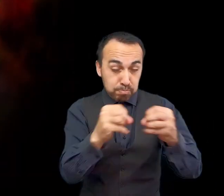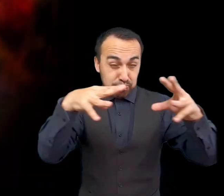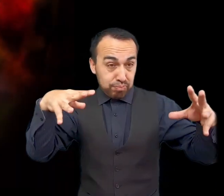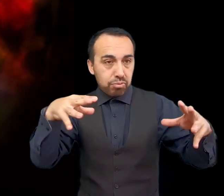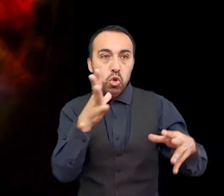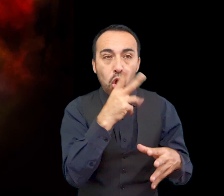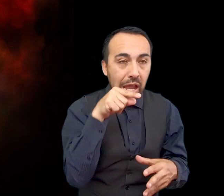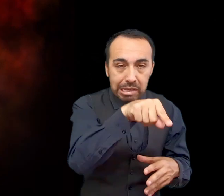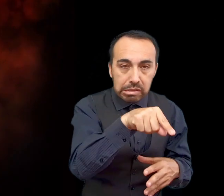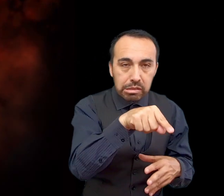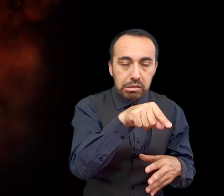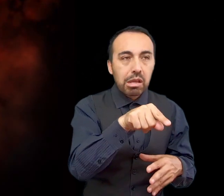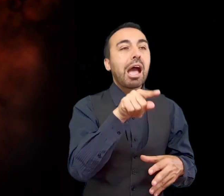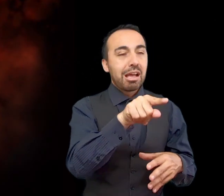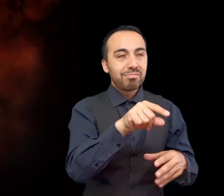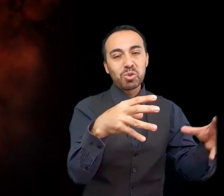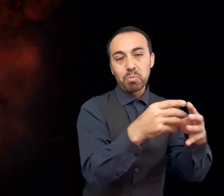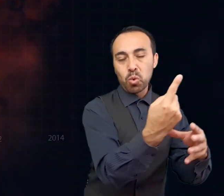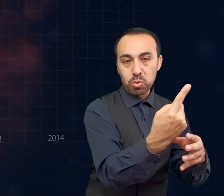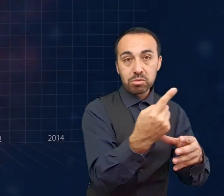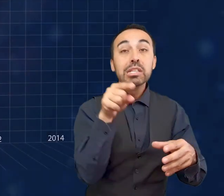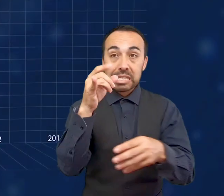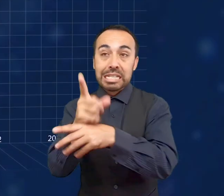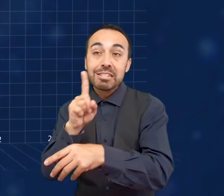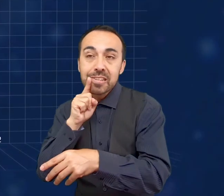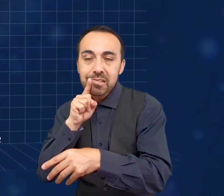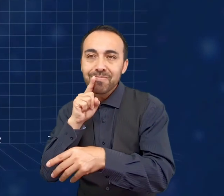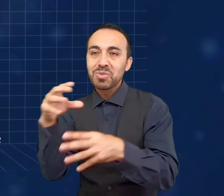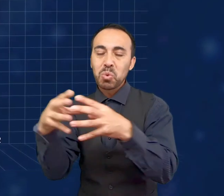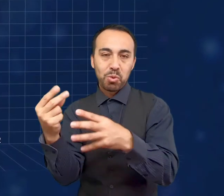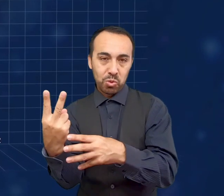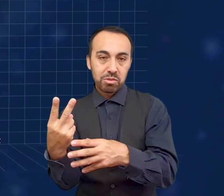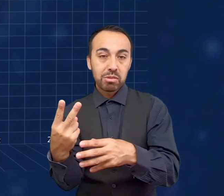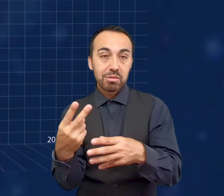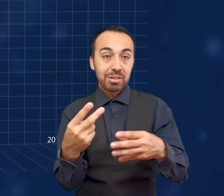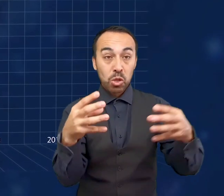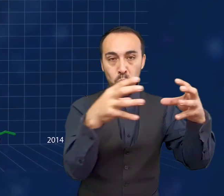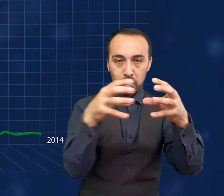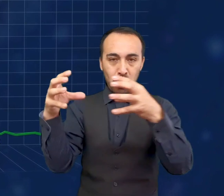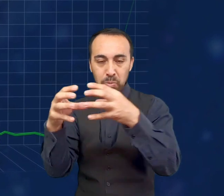even the neutron pressure is not enough to resist gravity, and it will collapse into a stellar black hole.